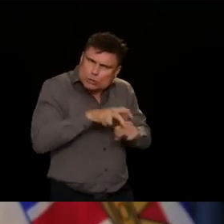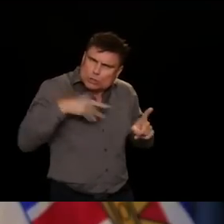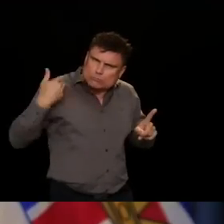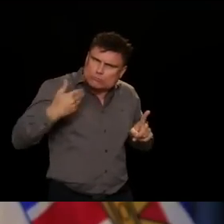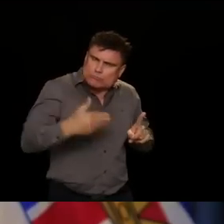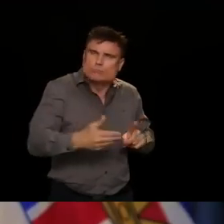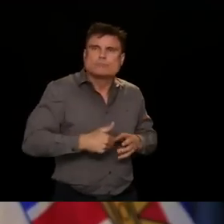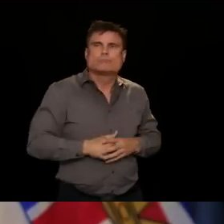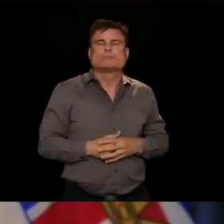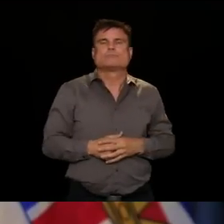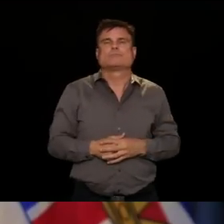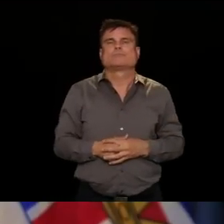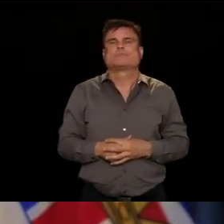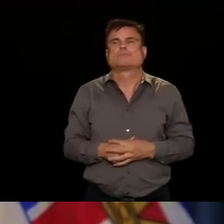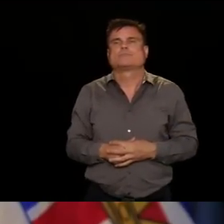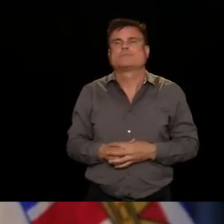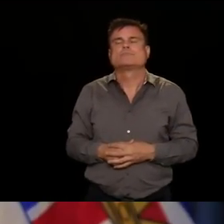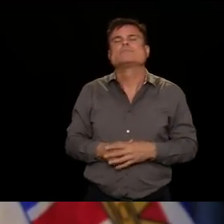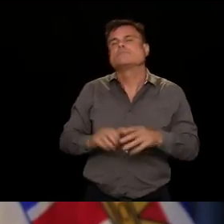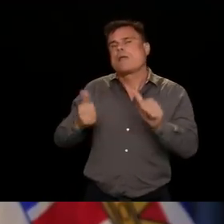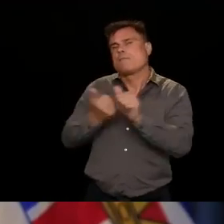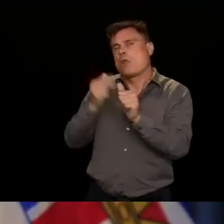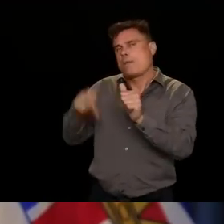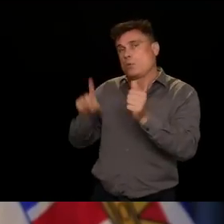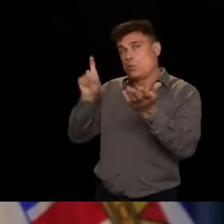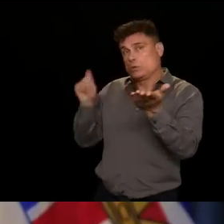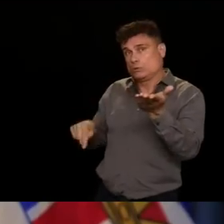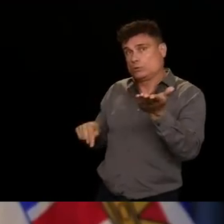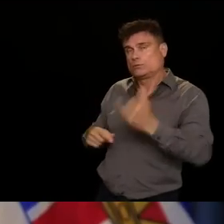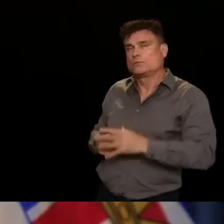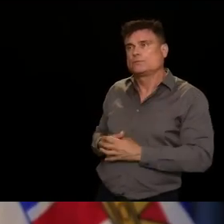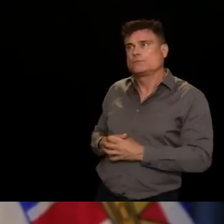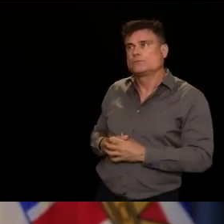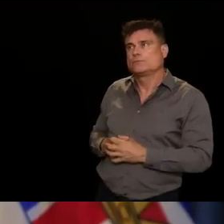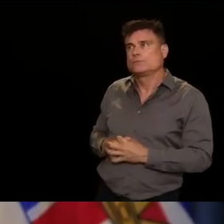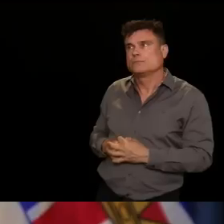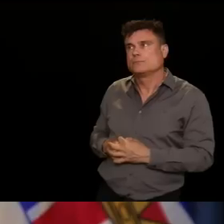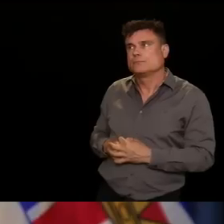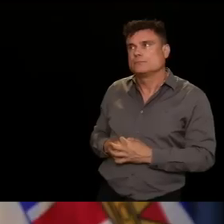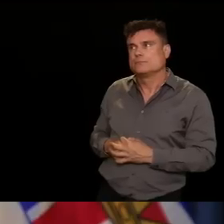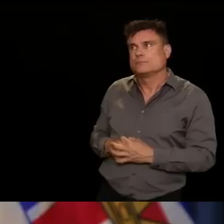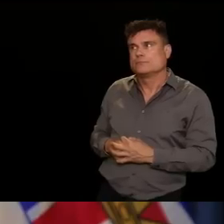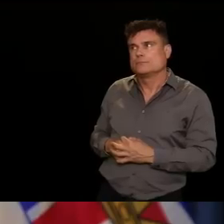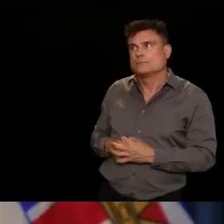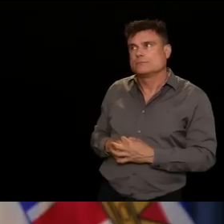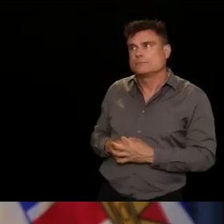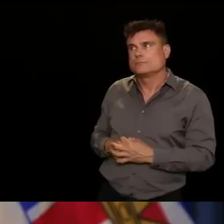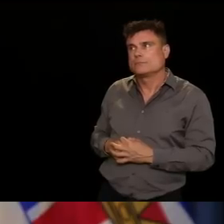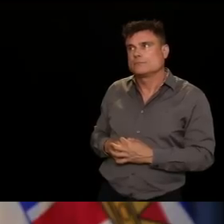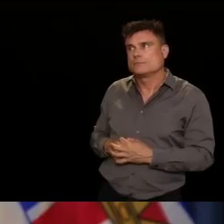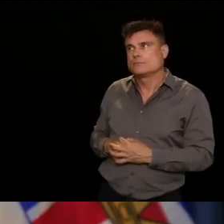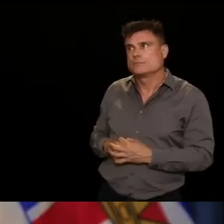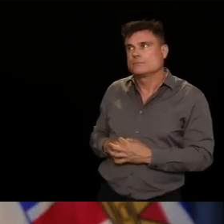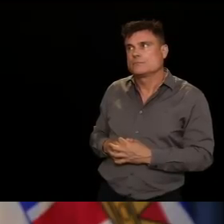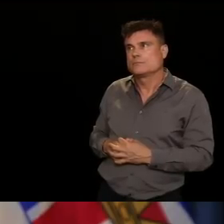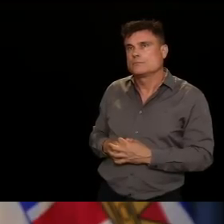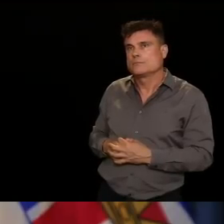is sick in that environment and that they keep their groups small. That helps protect your family as well. My colleague